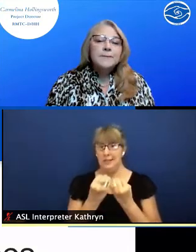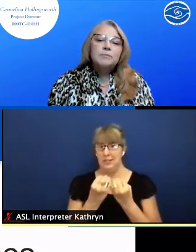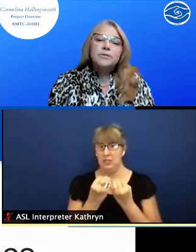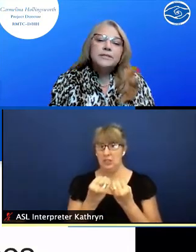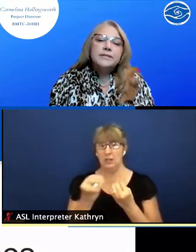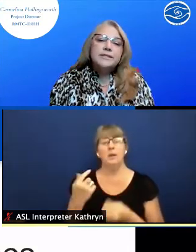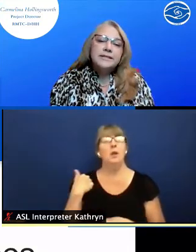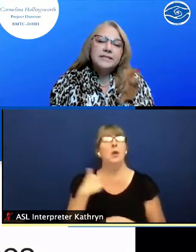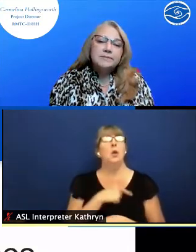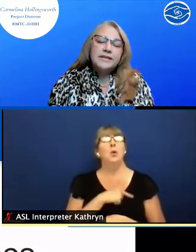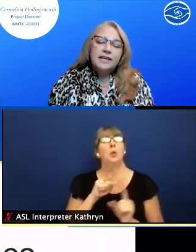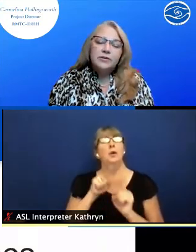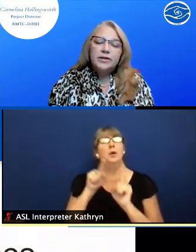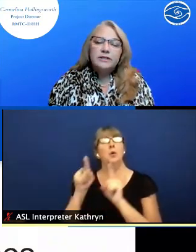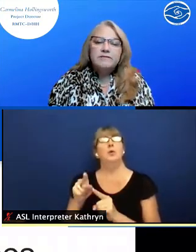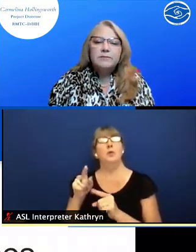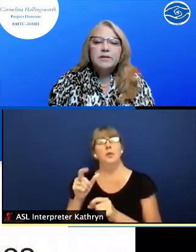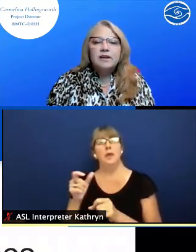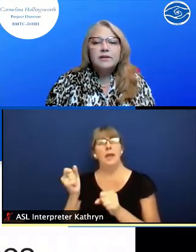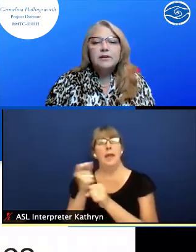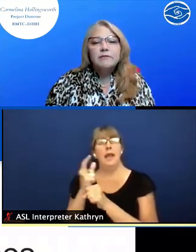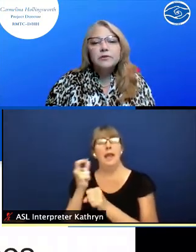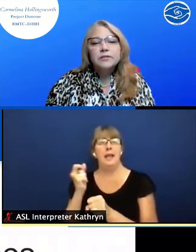presents and exhibits annually at the Family Cafe conference,